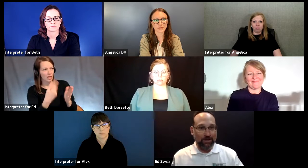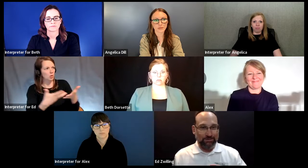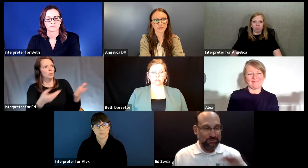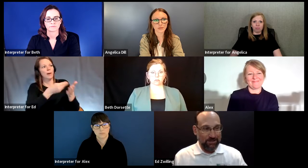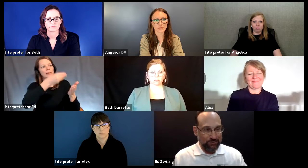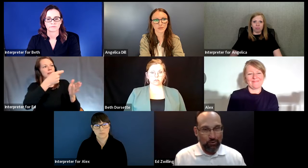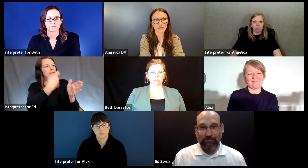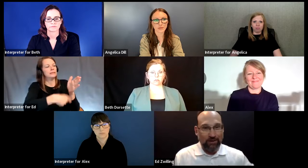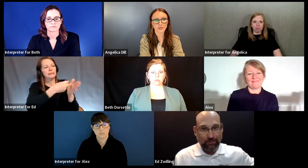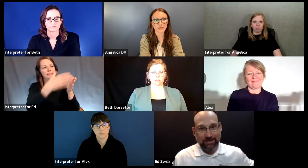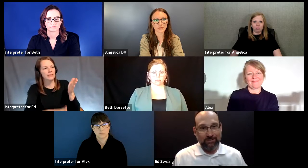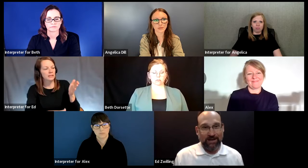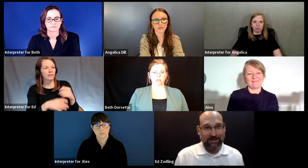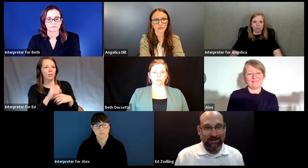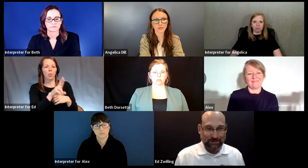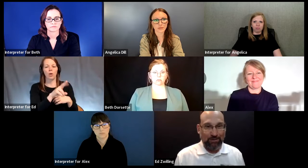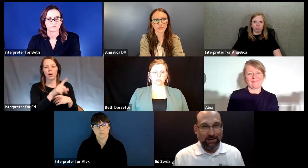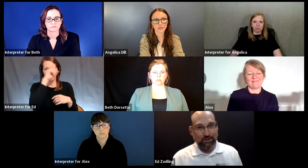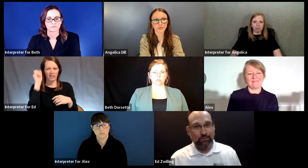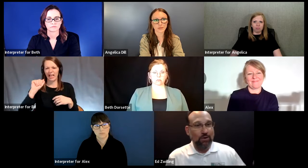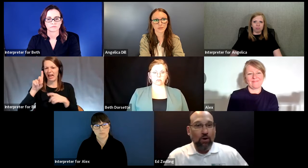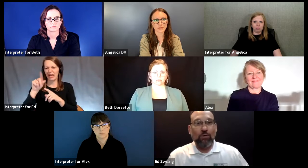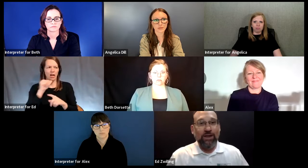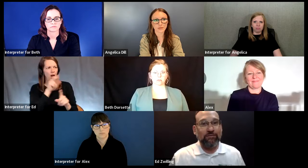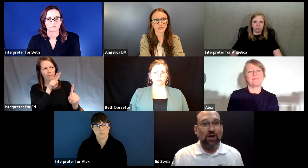Or because you said you're grandfathered into the ADA and it doesn't apply to you.